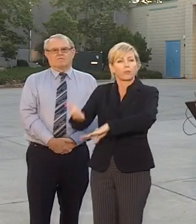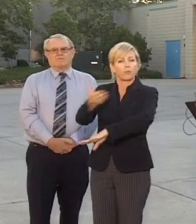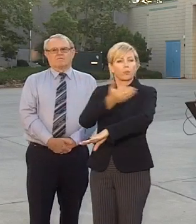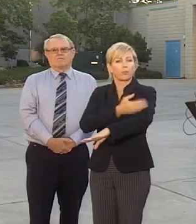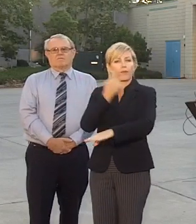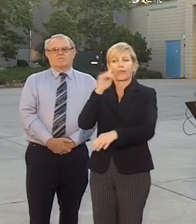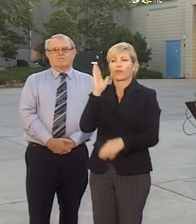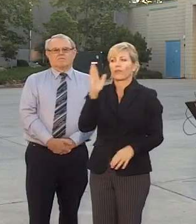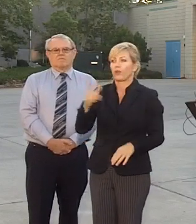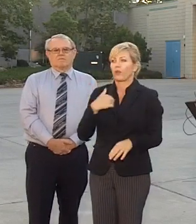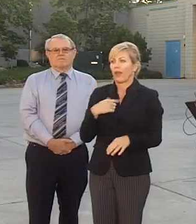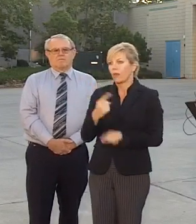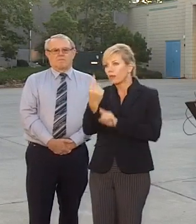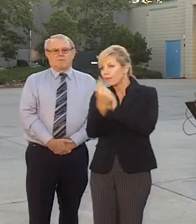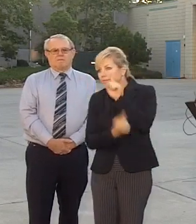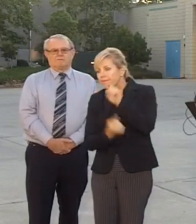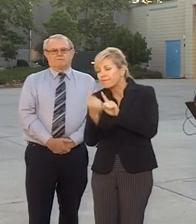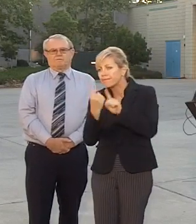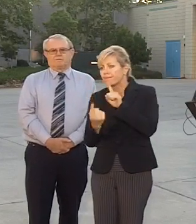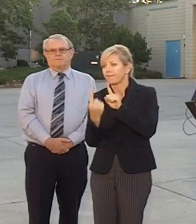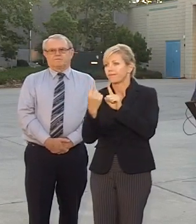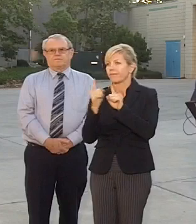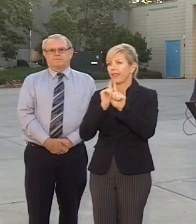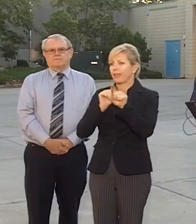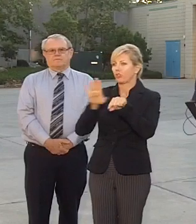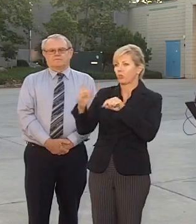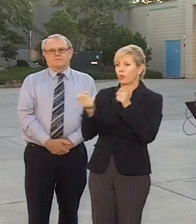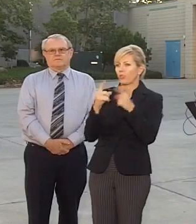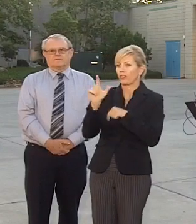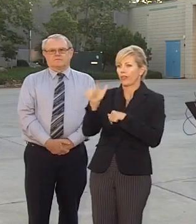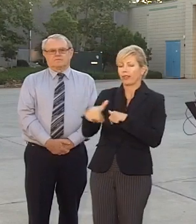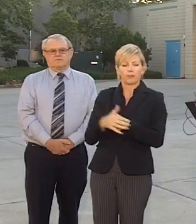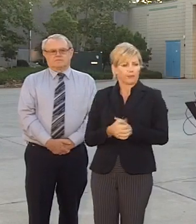to spend a minute with you and make sure I get that to them and they'll make changes fire staff